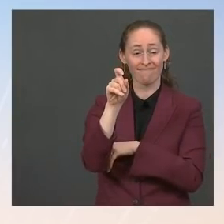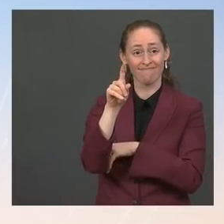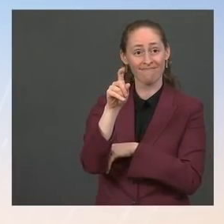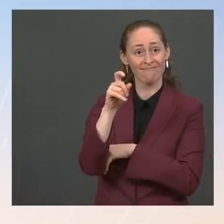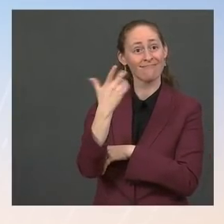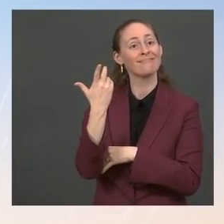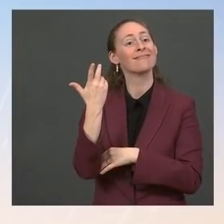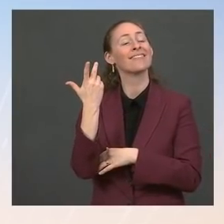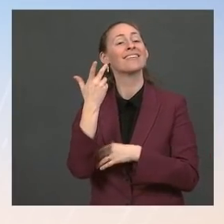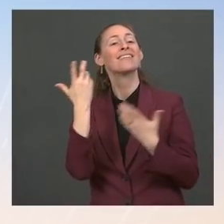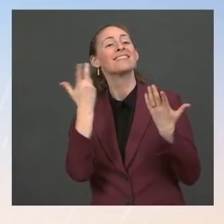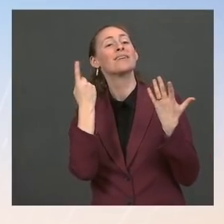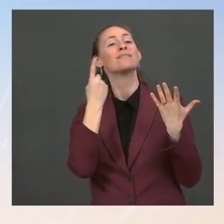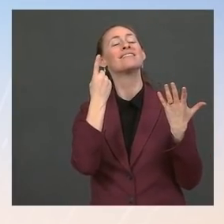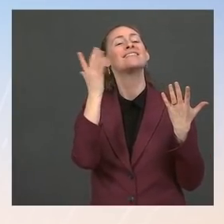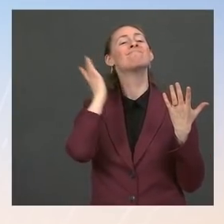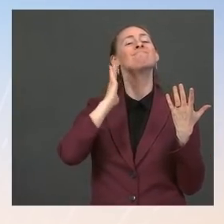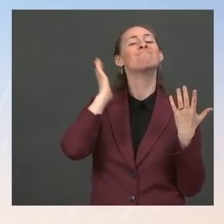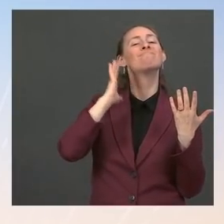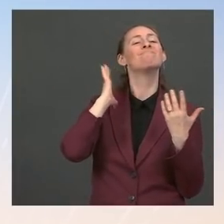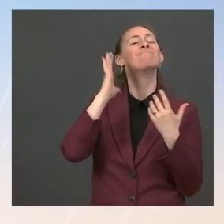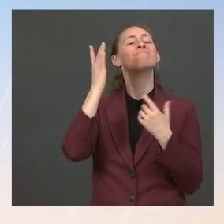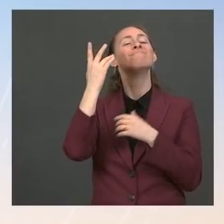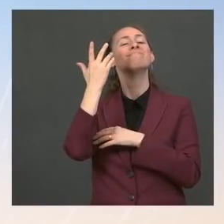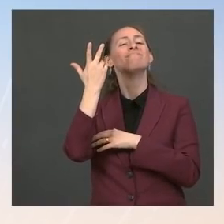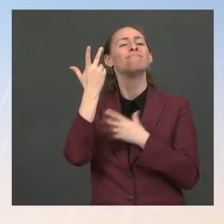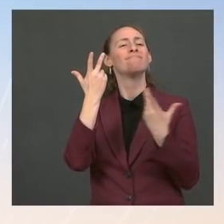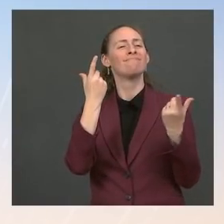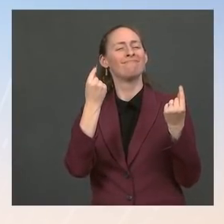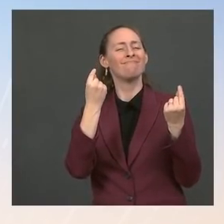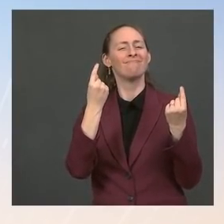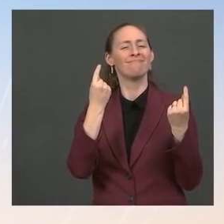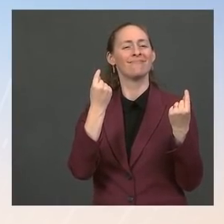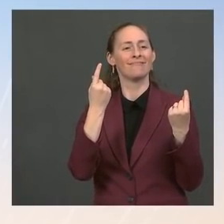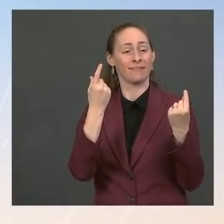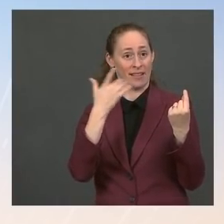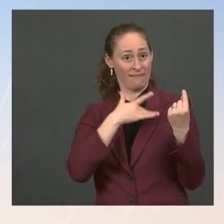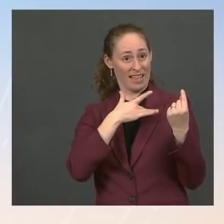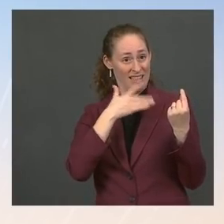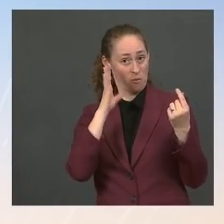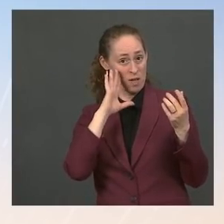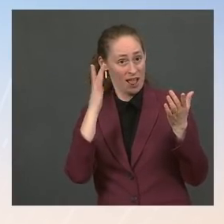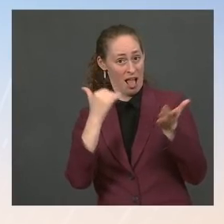that it's been reluctant to take so far? Ms. Psaki: I would say that he -- you've heard him talk about this before, Brian,